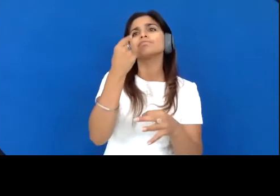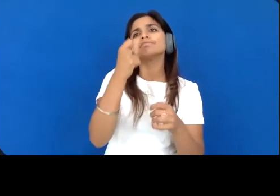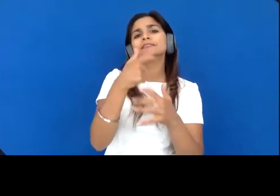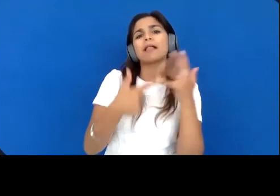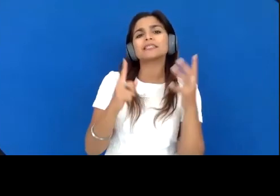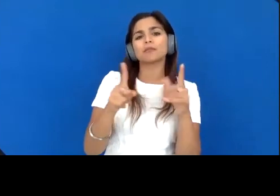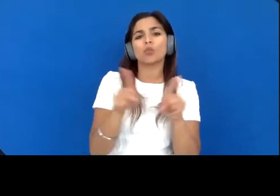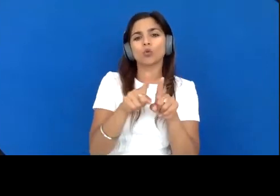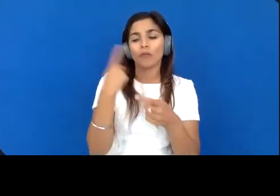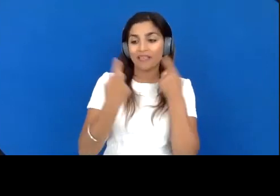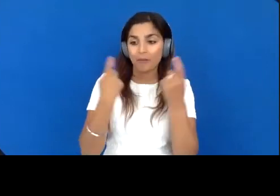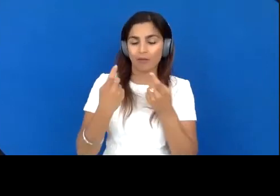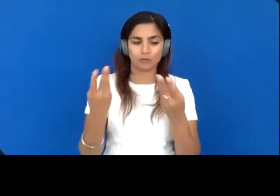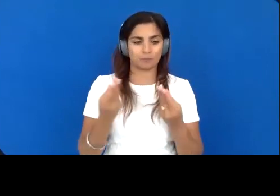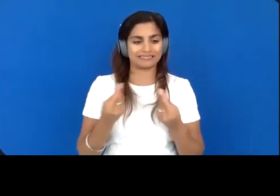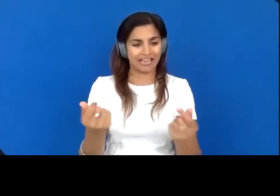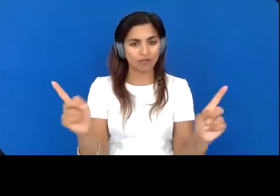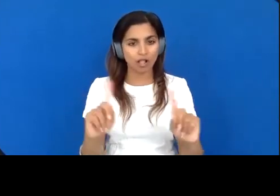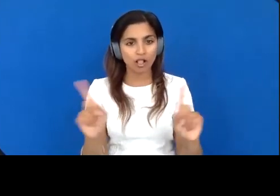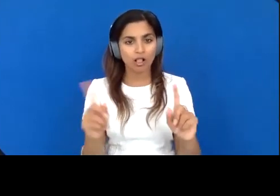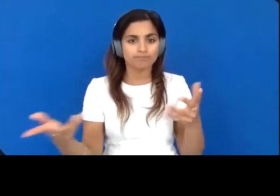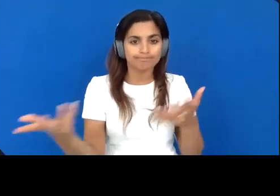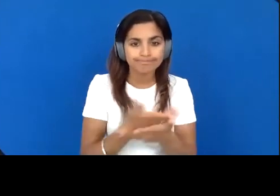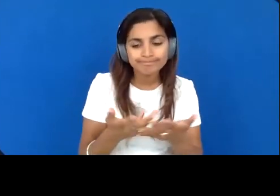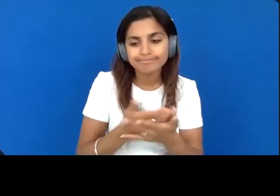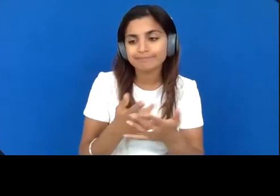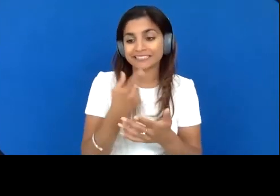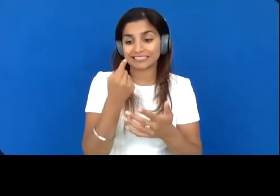deployment systems of ableism and the marginalization of certain body by